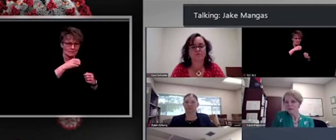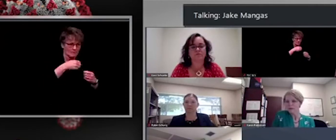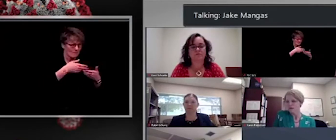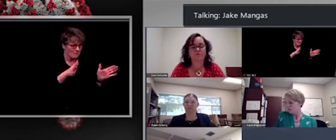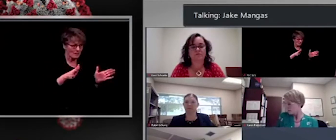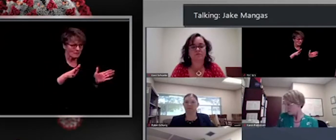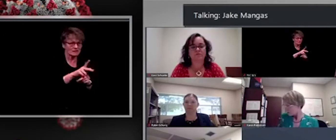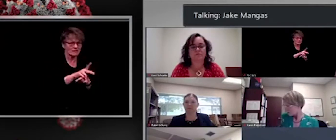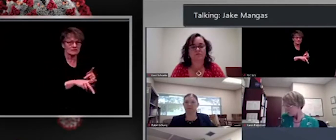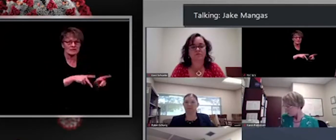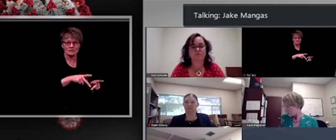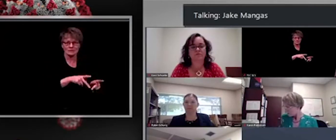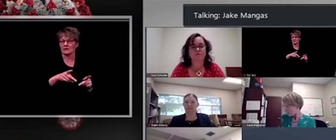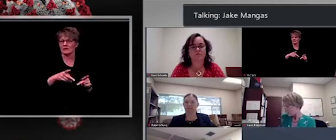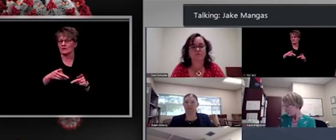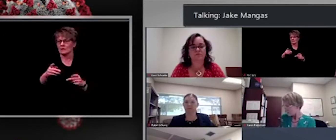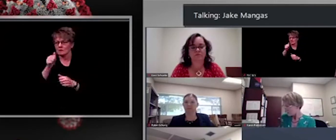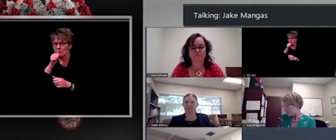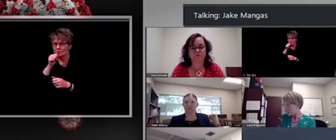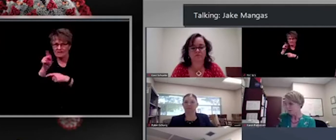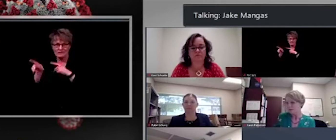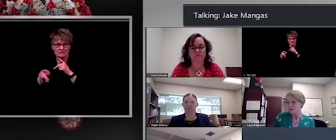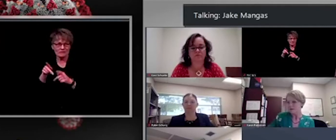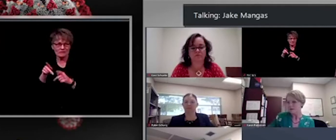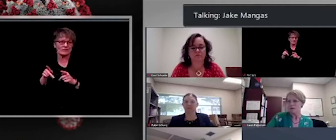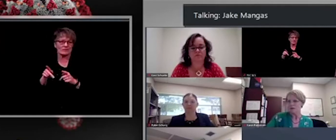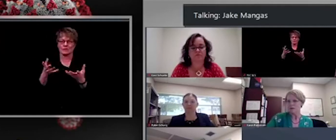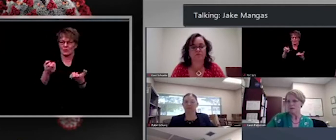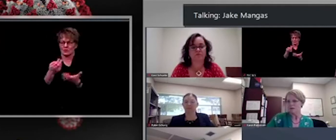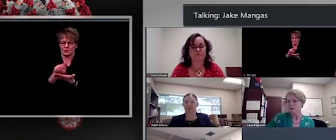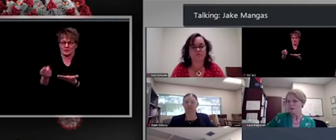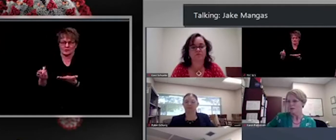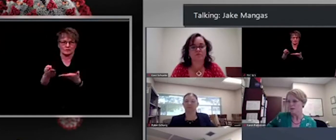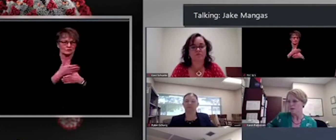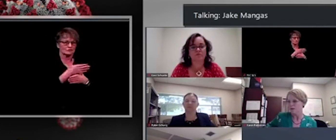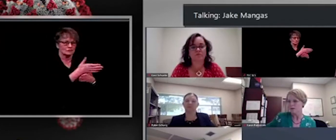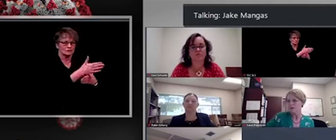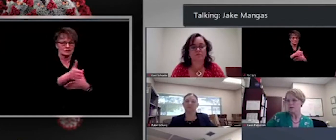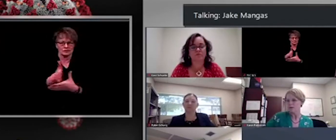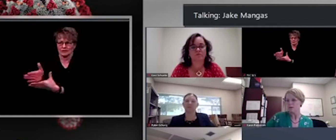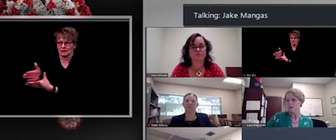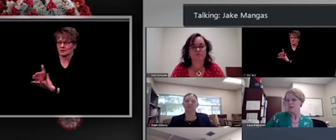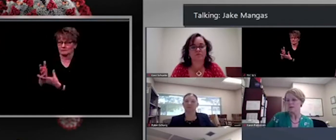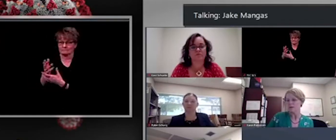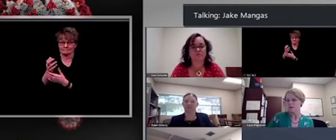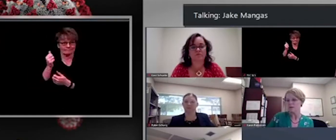resources to the businesses, as it is a changing situation, evolving and fluid and all of those